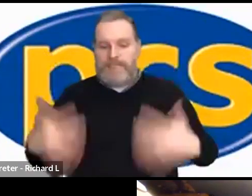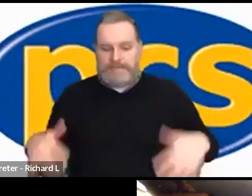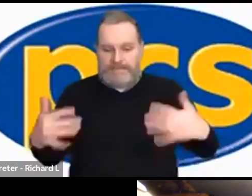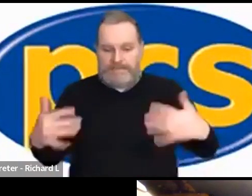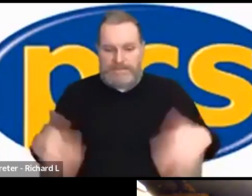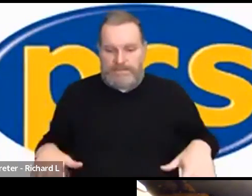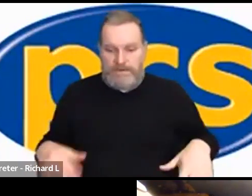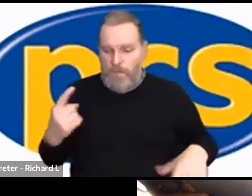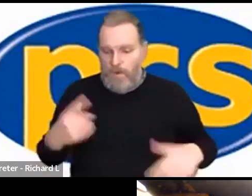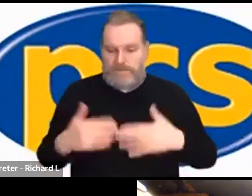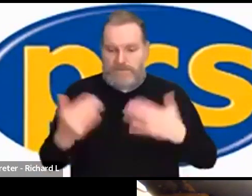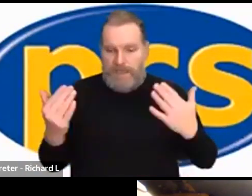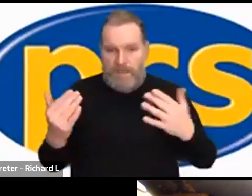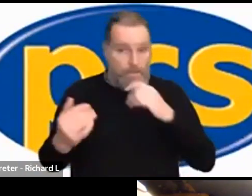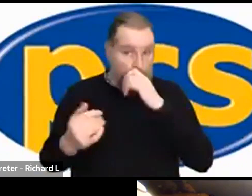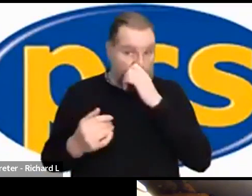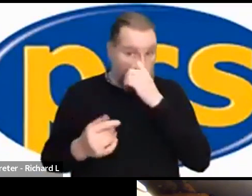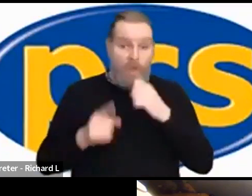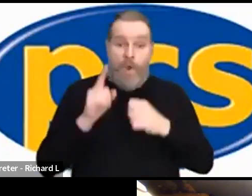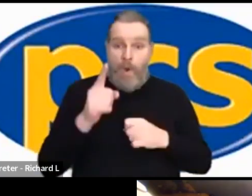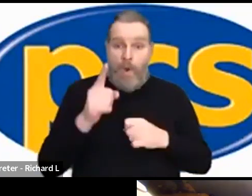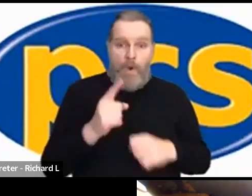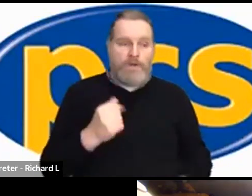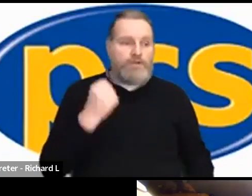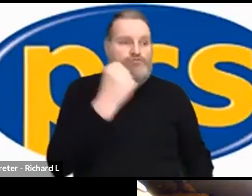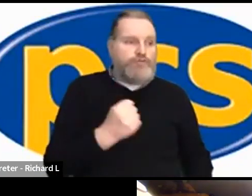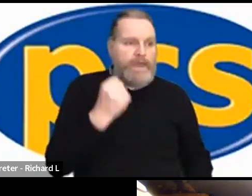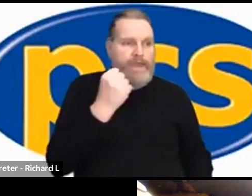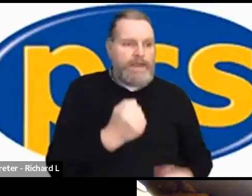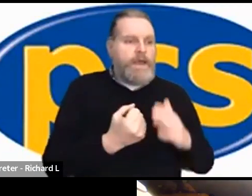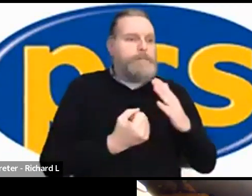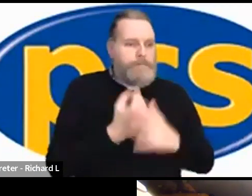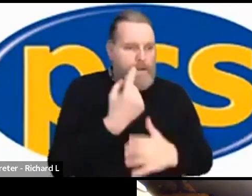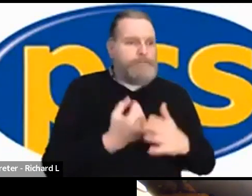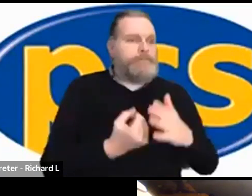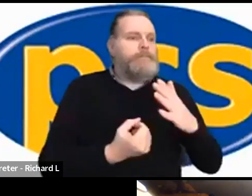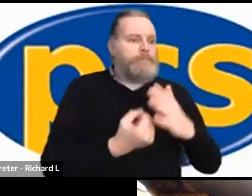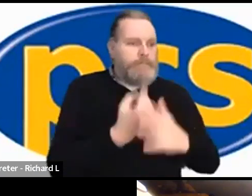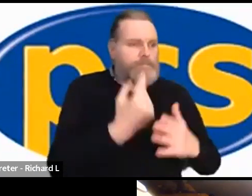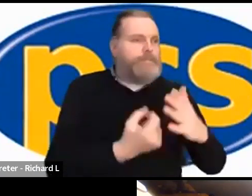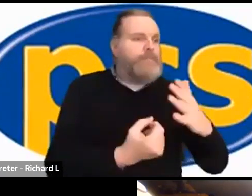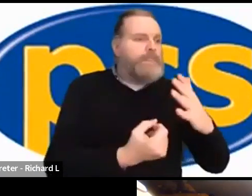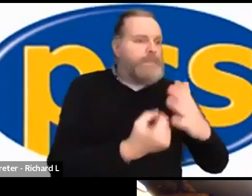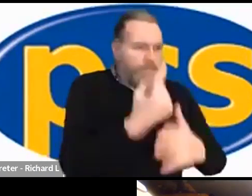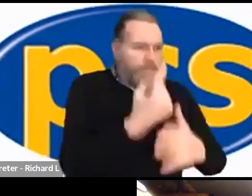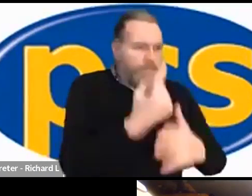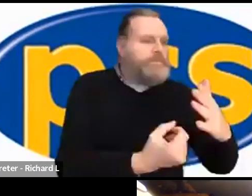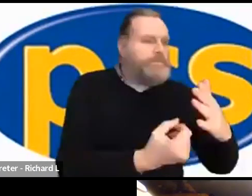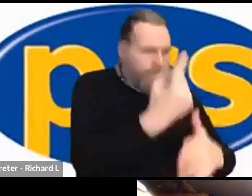Or you can have a series of short-term strikes in the way that the postal workers poster workers and Rmt. Have Have, the conclusion that we've reached in Pcs.